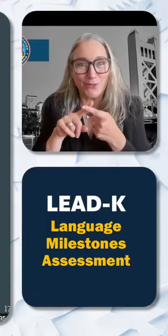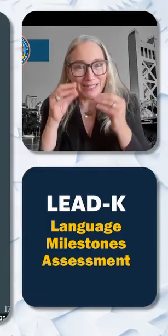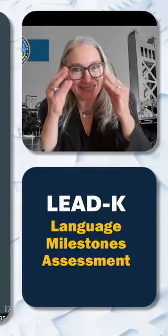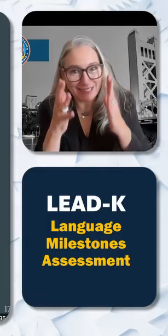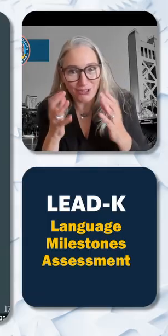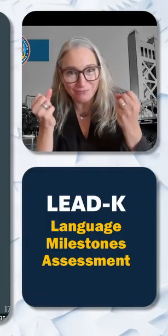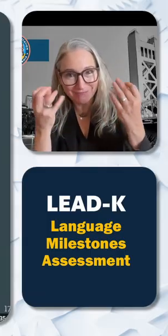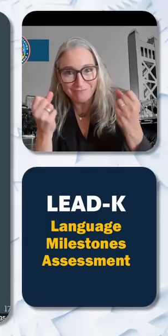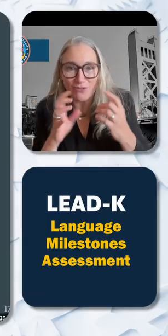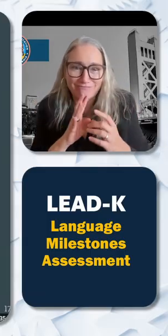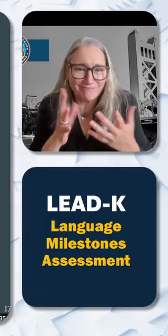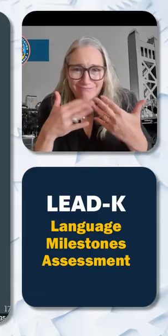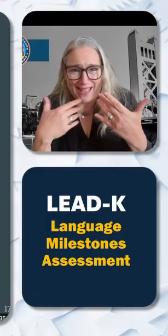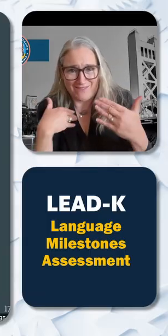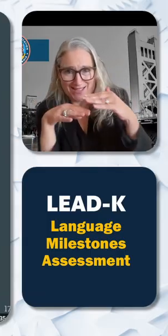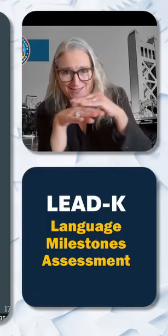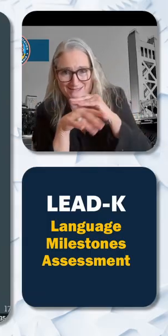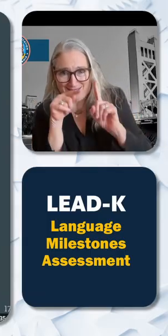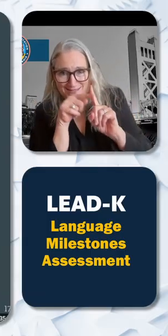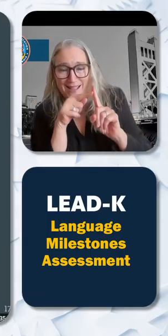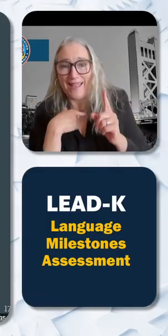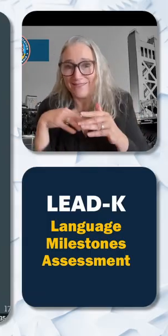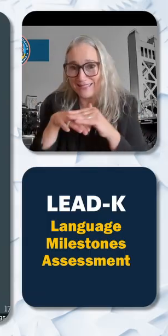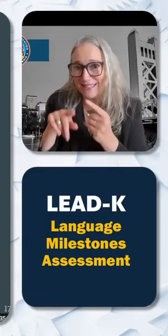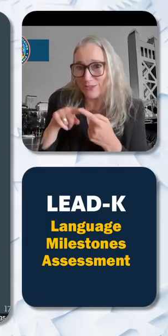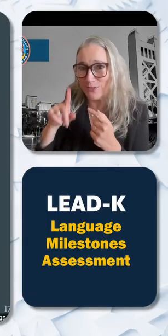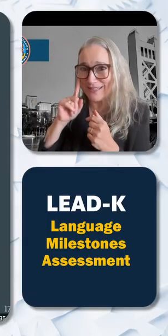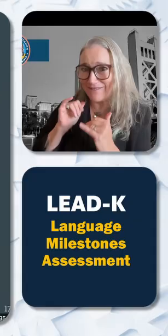them getting together with other deaf peers and having access to sign language or spoken language,